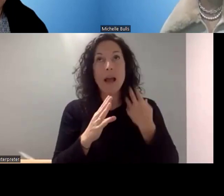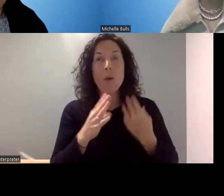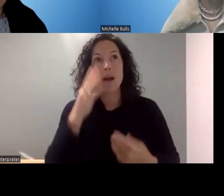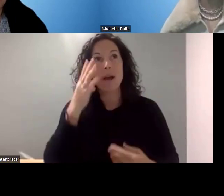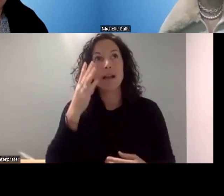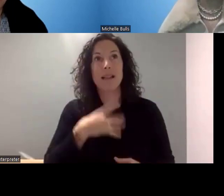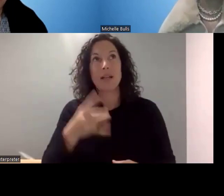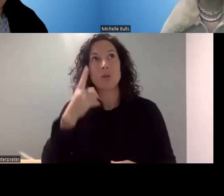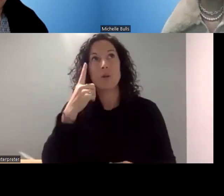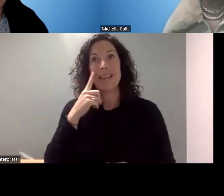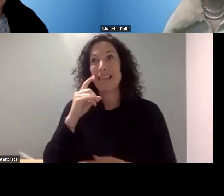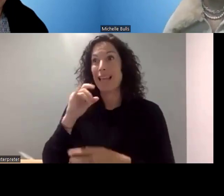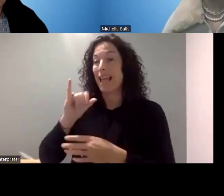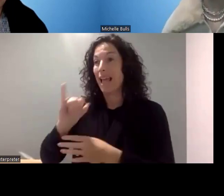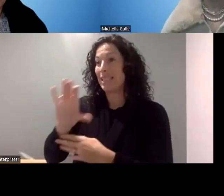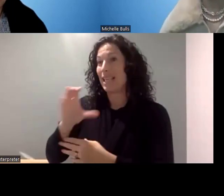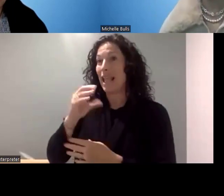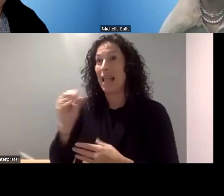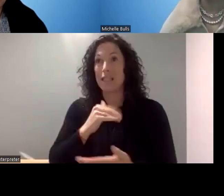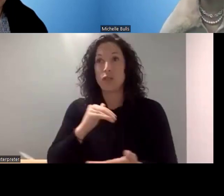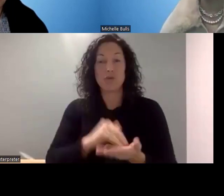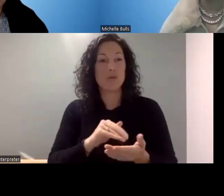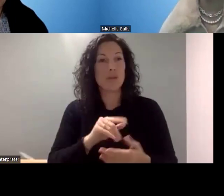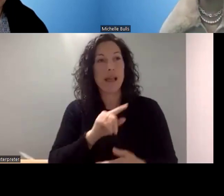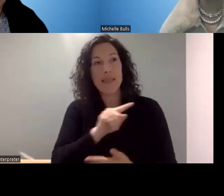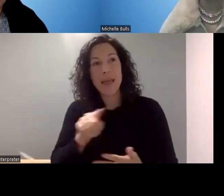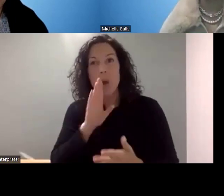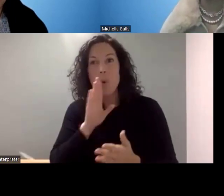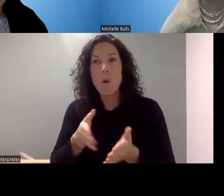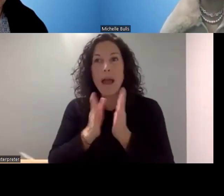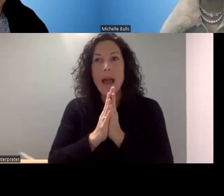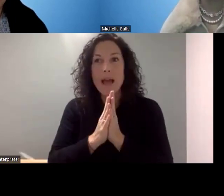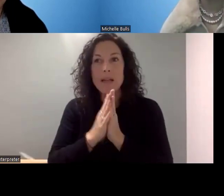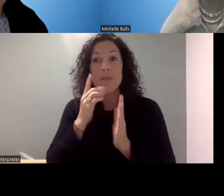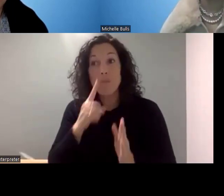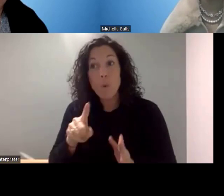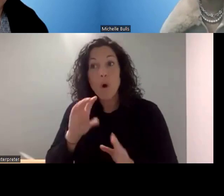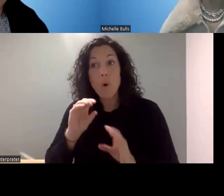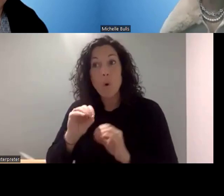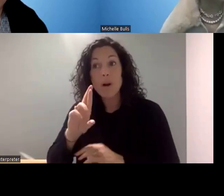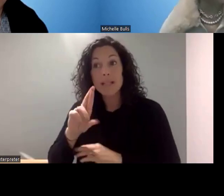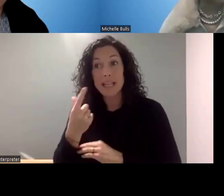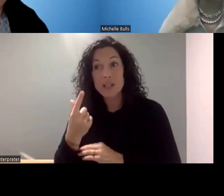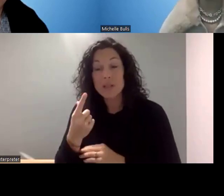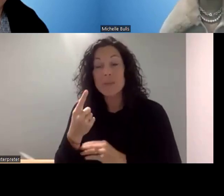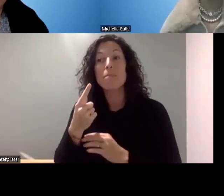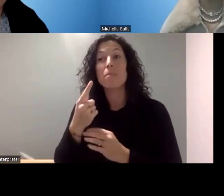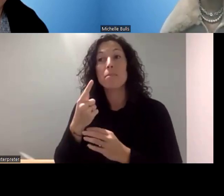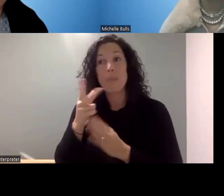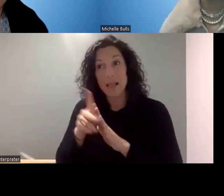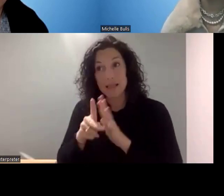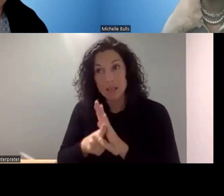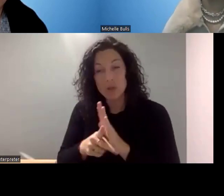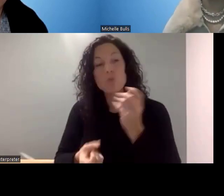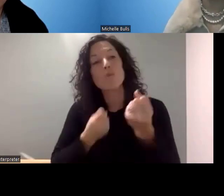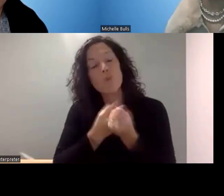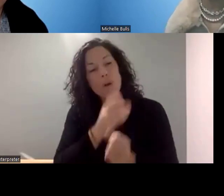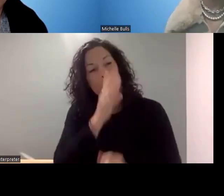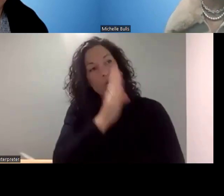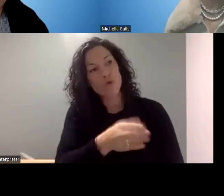may even ask for the organization's policies to support the direct charging of all of those costs.